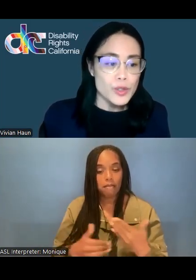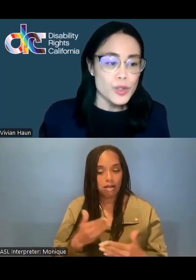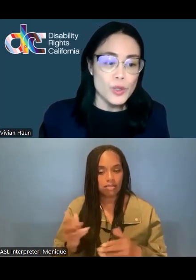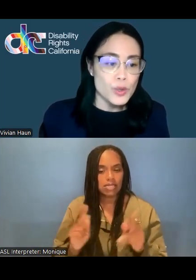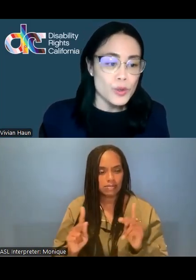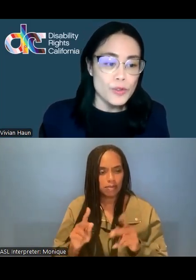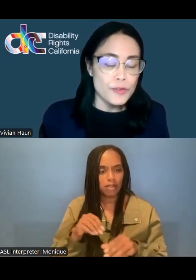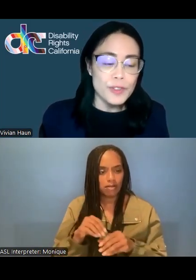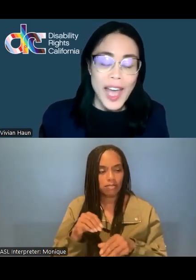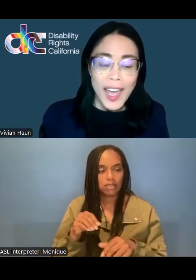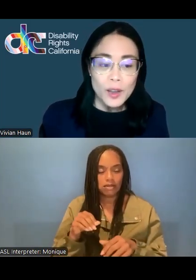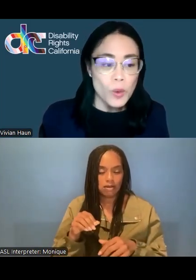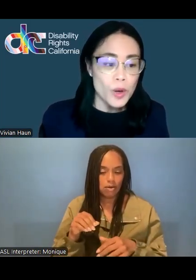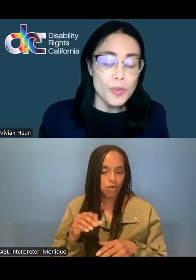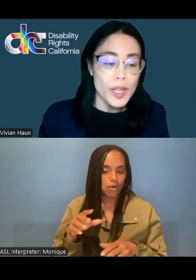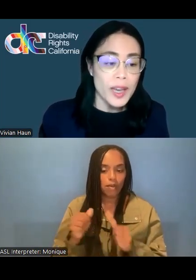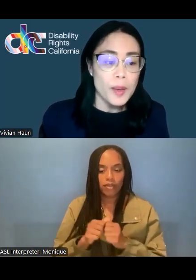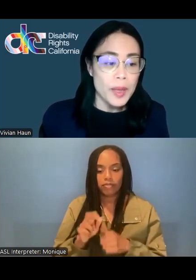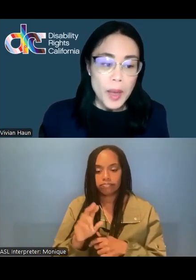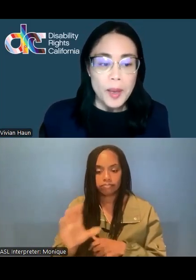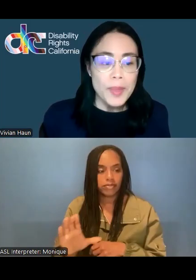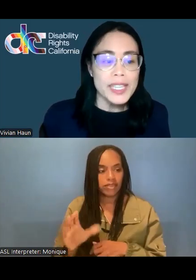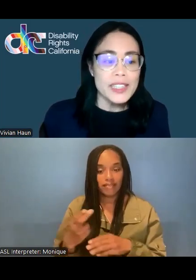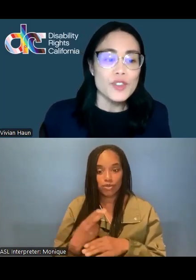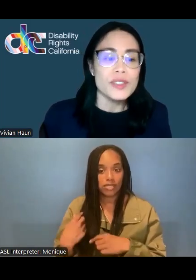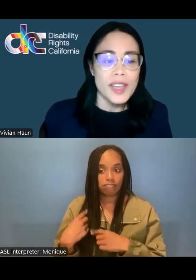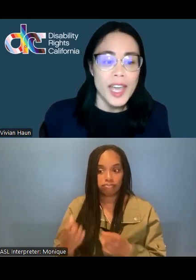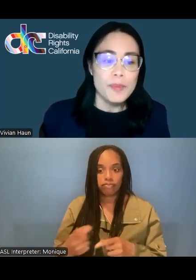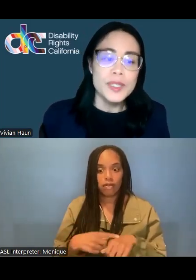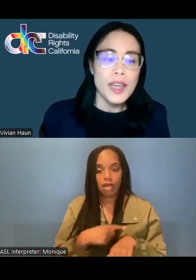to flag or bring up many different types